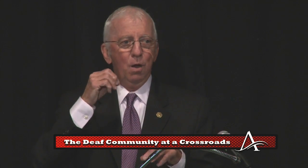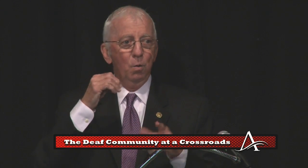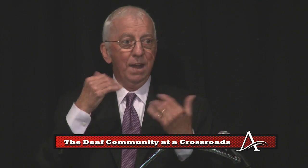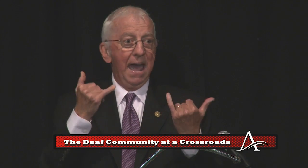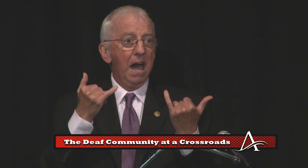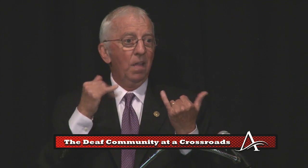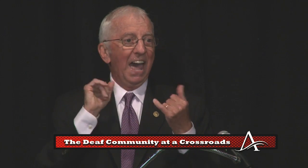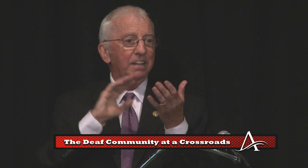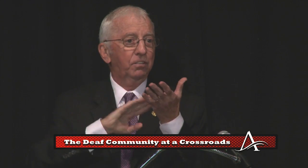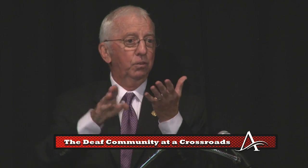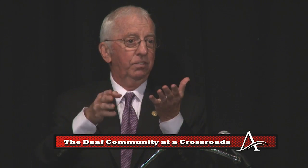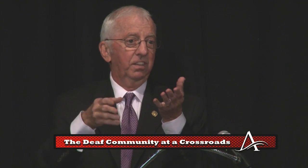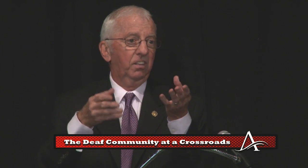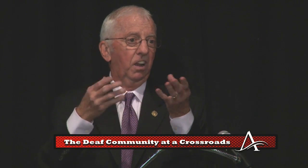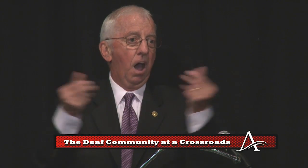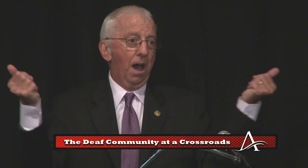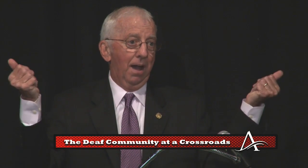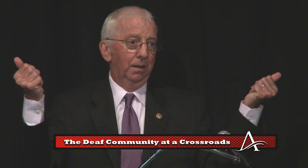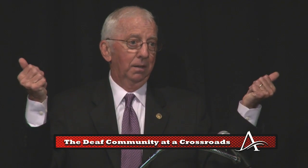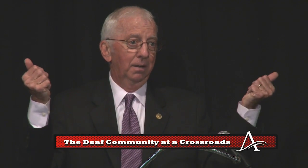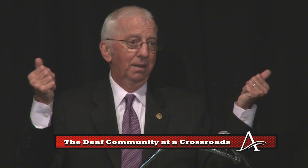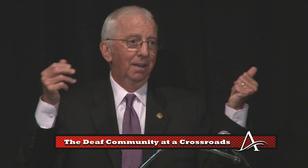So now that excuse is gone.